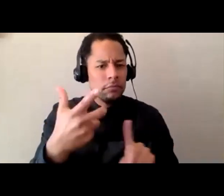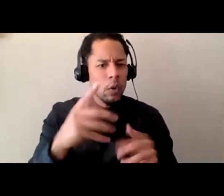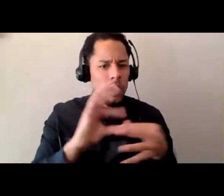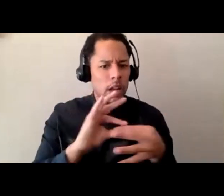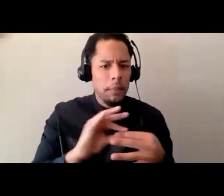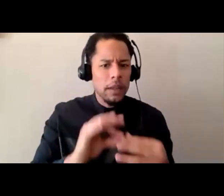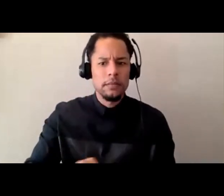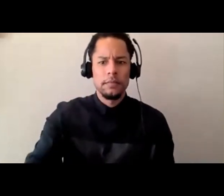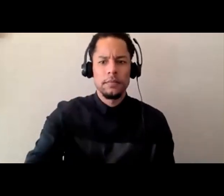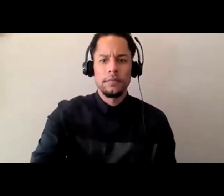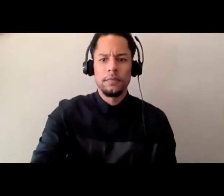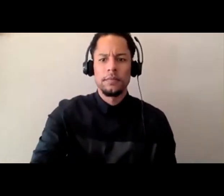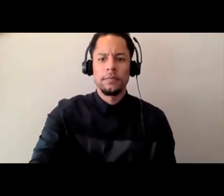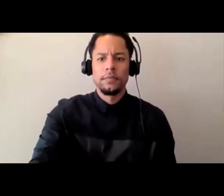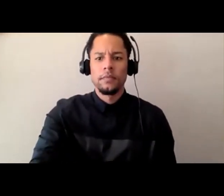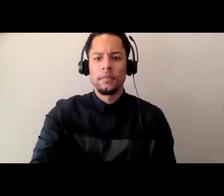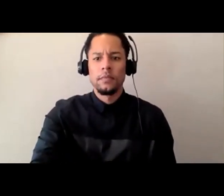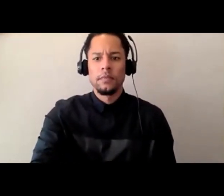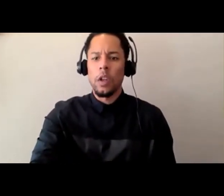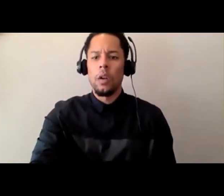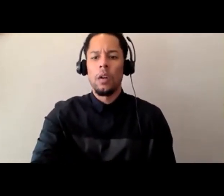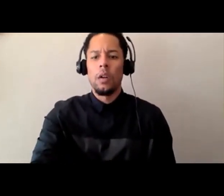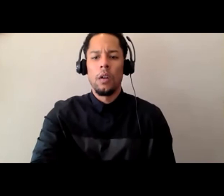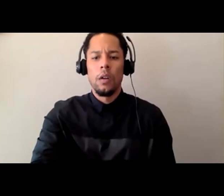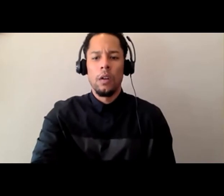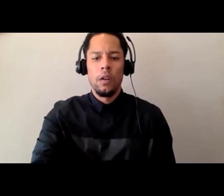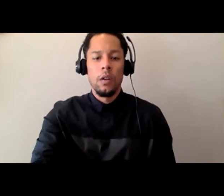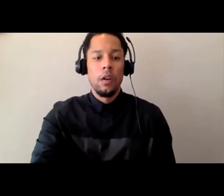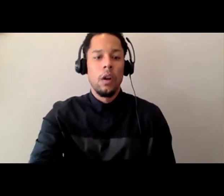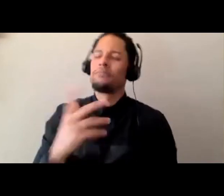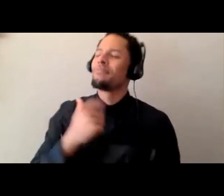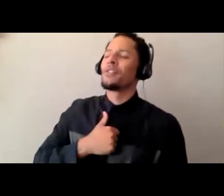Actually it was me Corey.